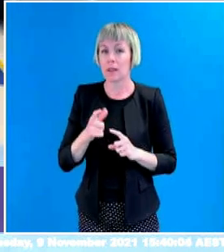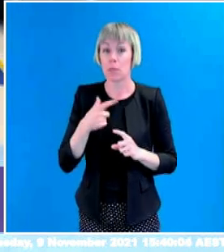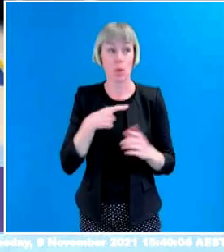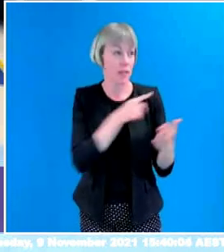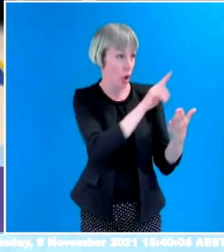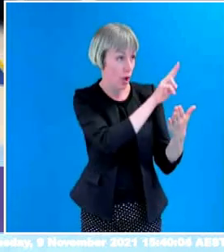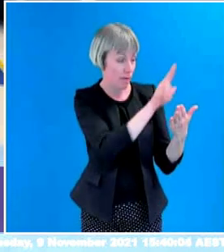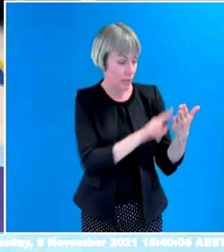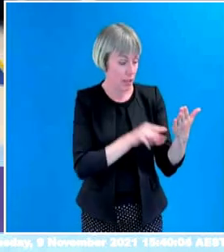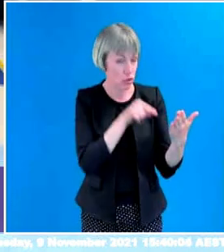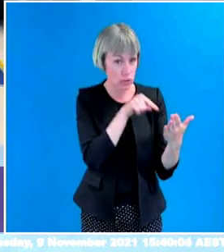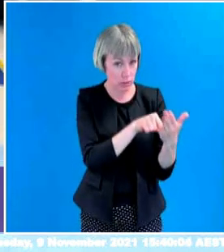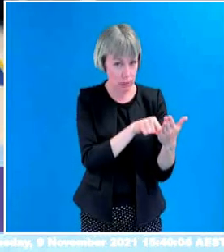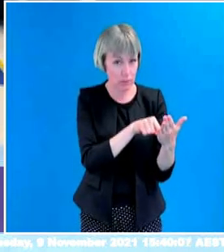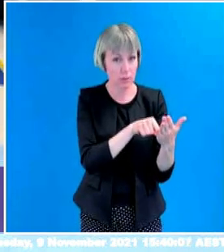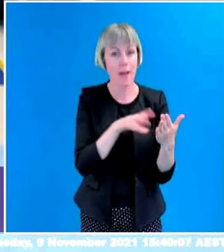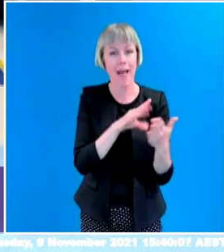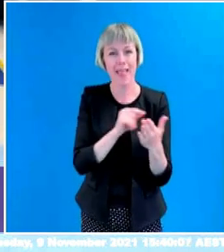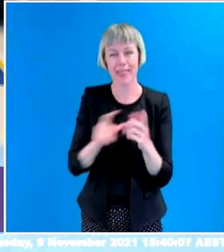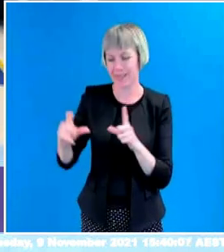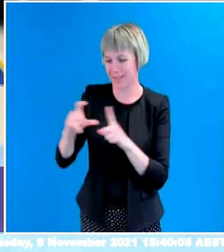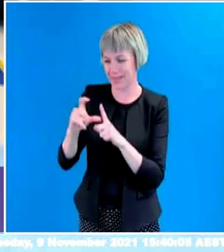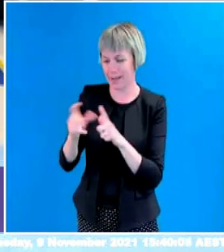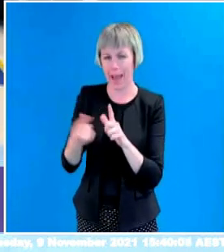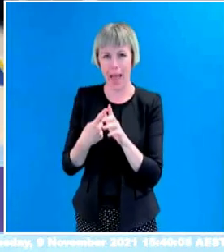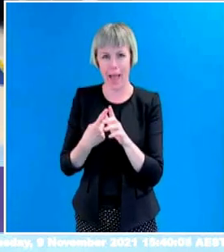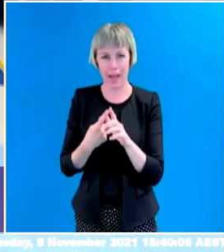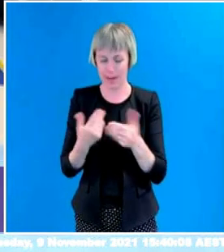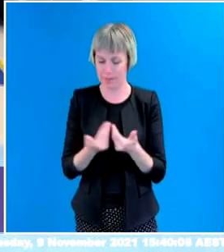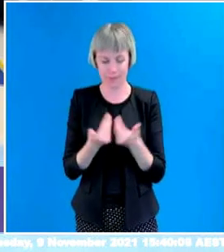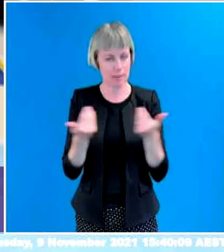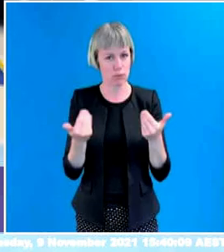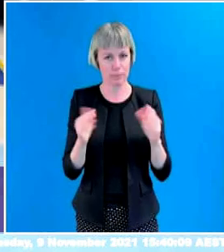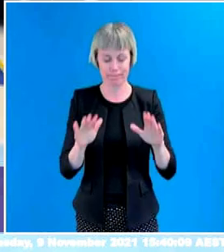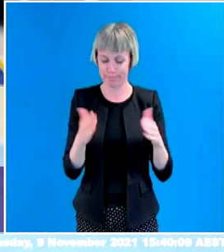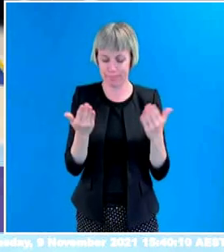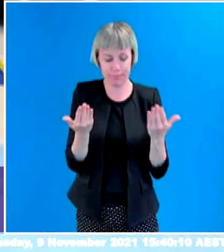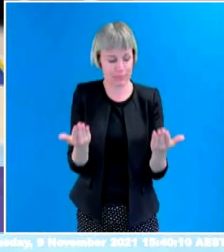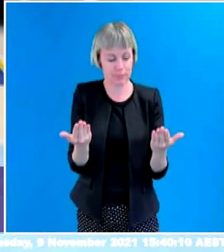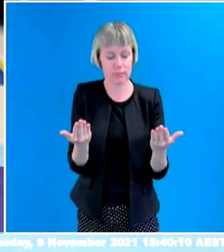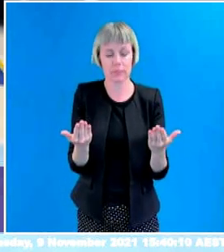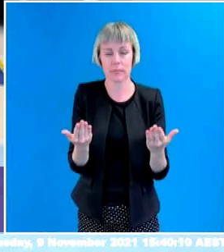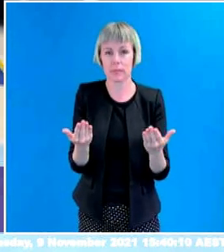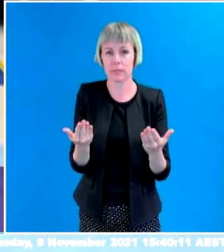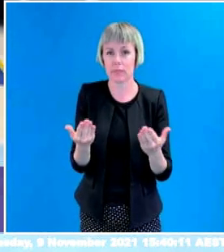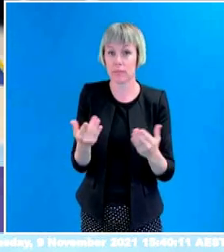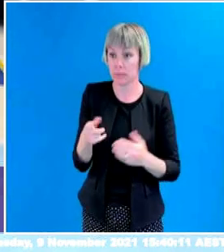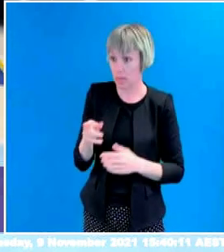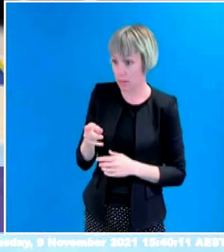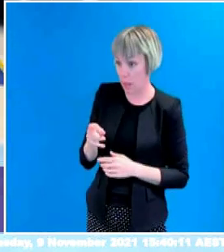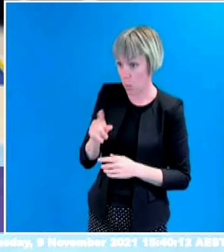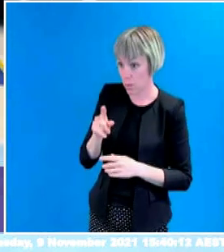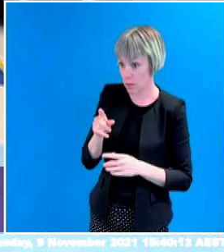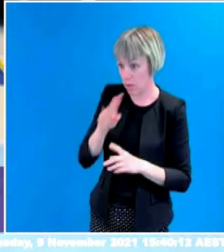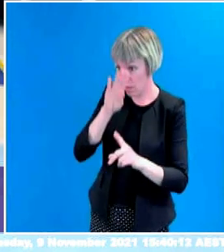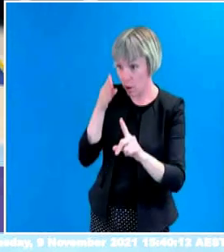That was the intention? I would have to go back and look at the legislative history. I don't know off the top of my head.